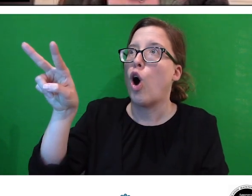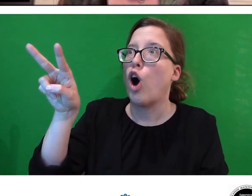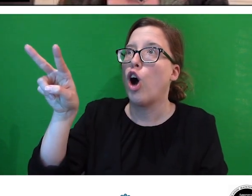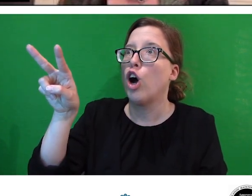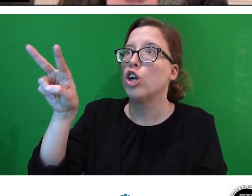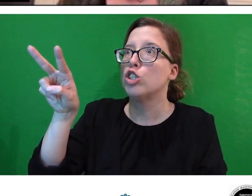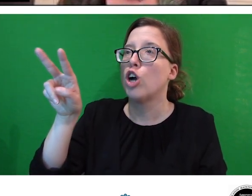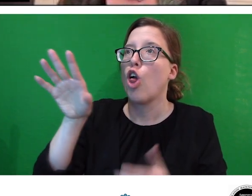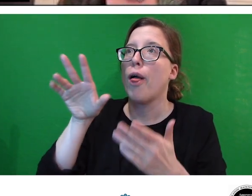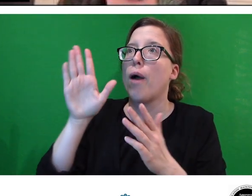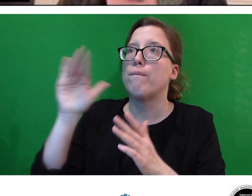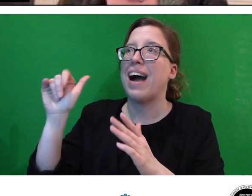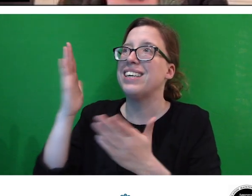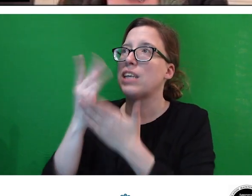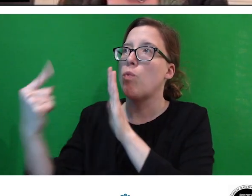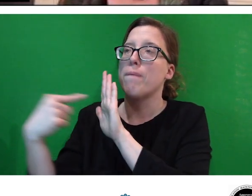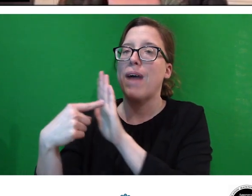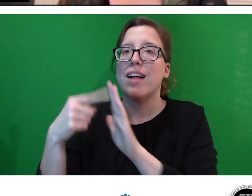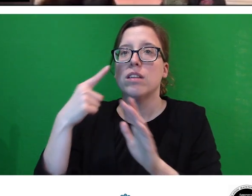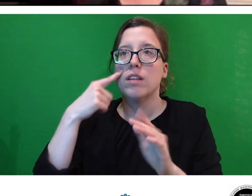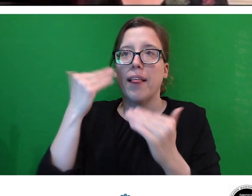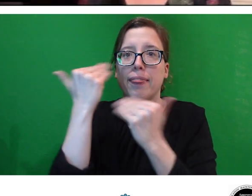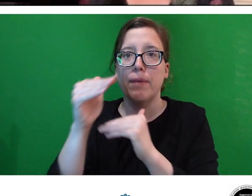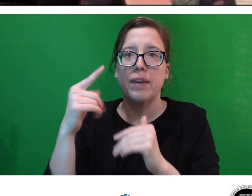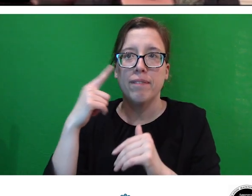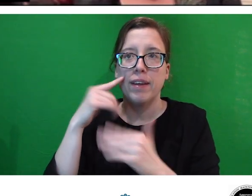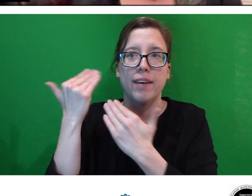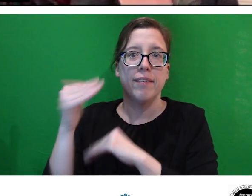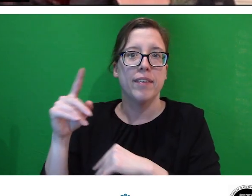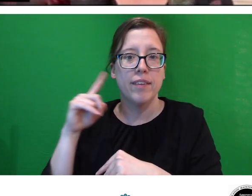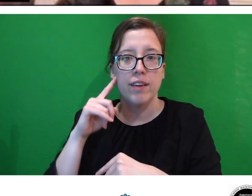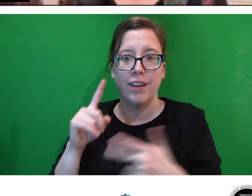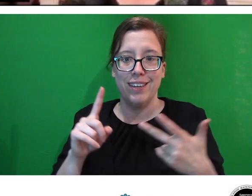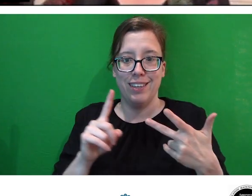in everything; direct, direct, direct, because they don't have the distant senses. They can't